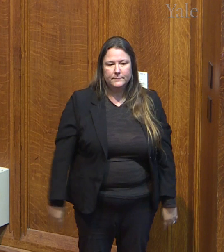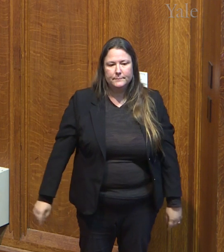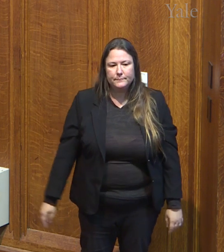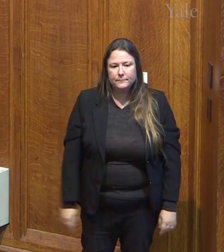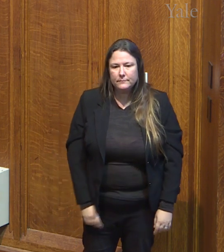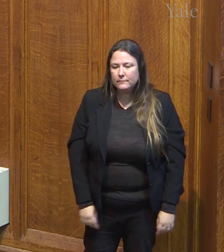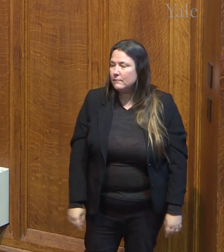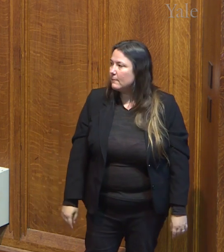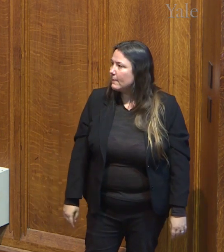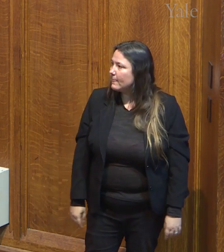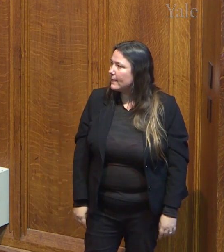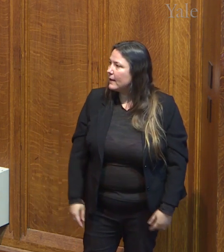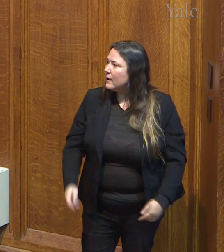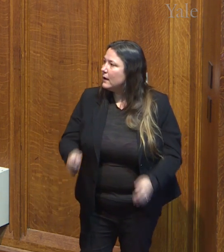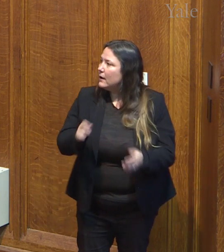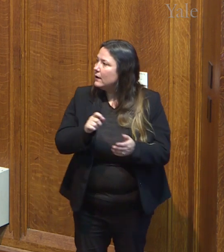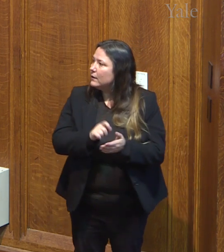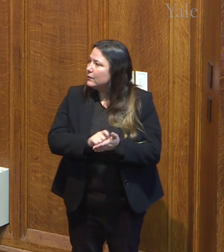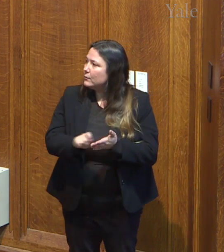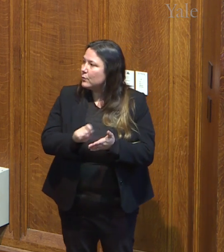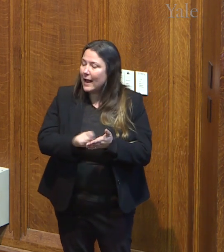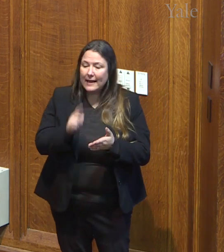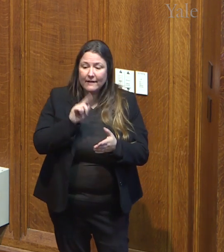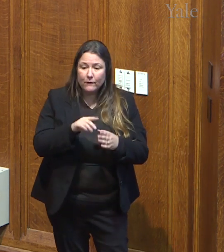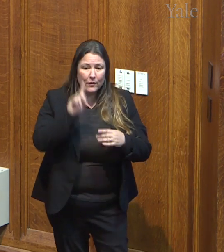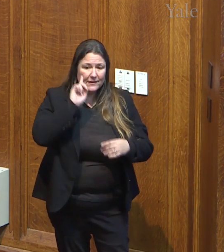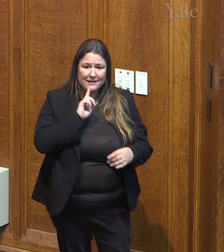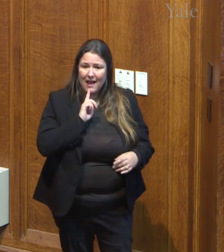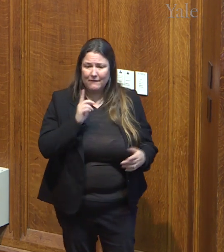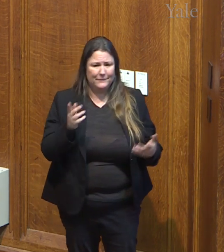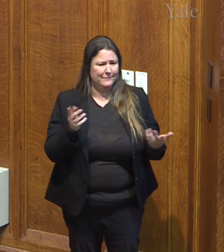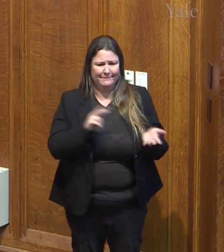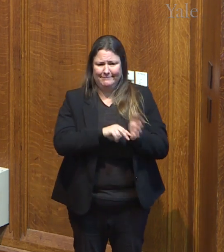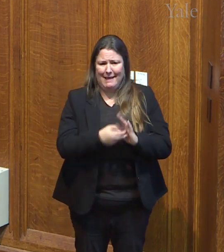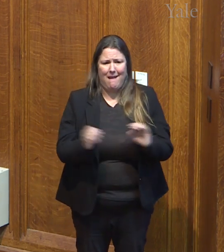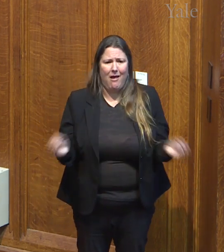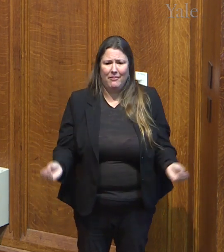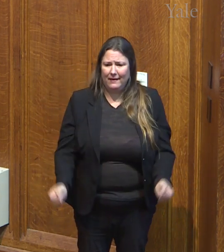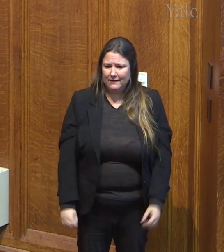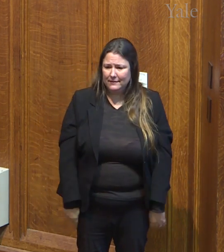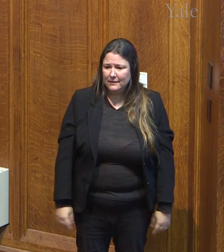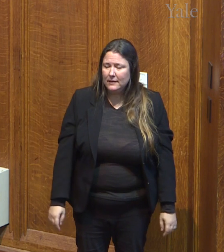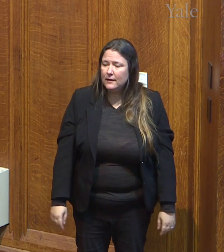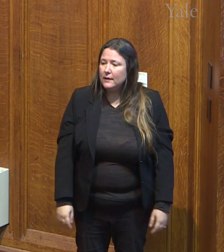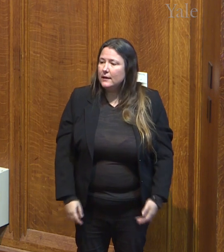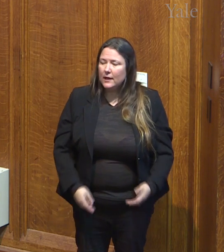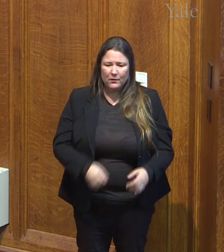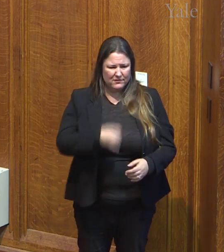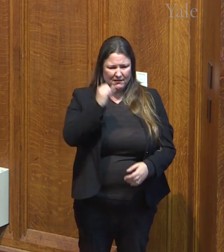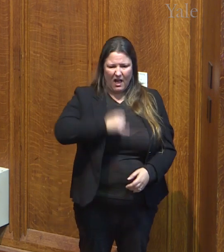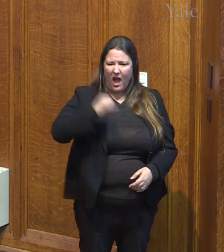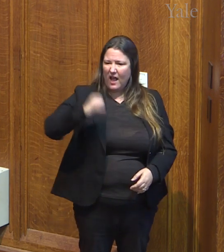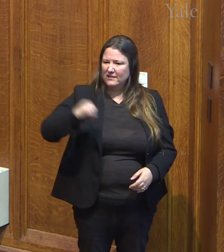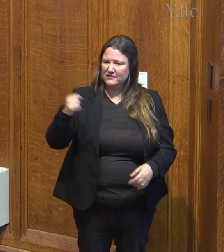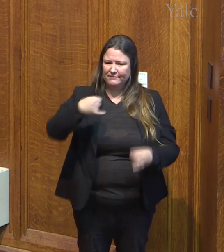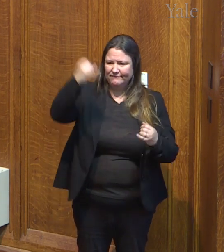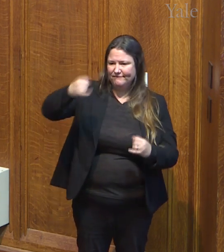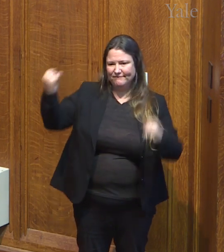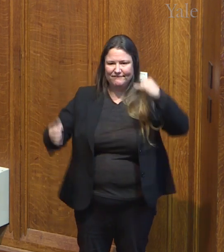Writing for the Deaf pre-aphasia represented nothing at all. It consists of lines or strokes forming meaningless characters.